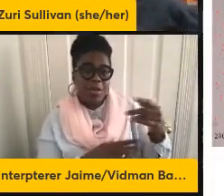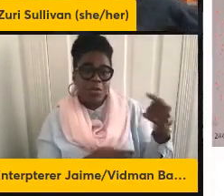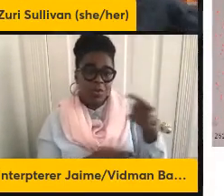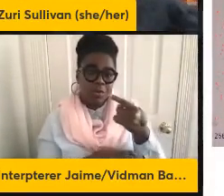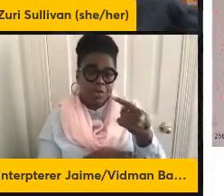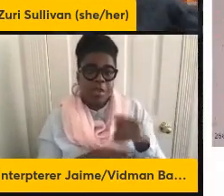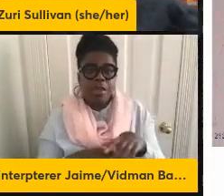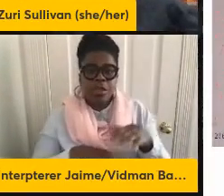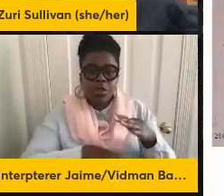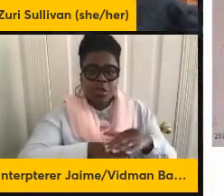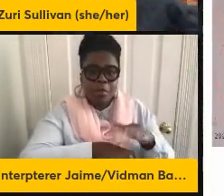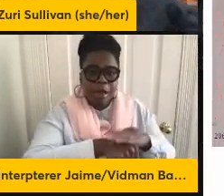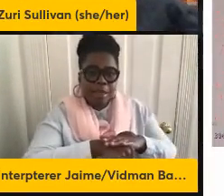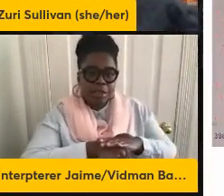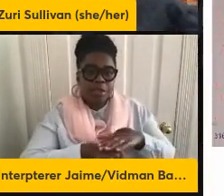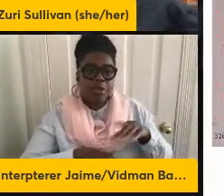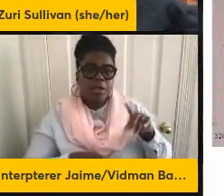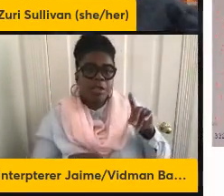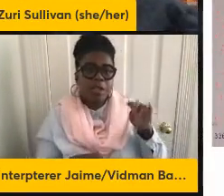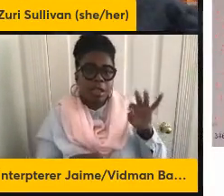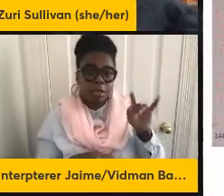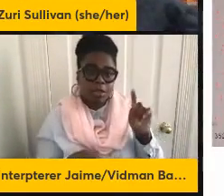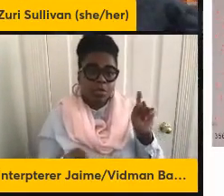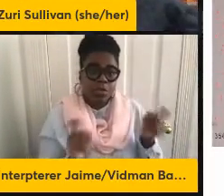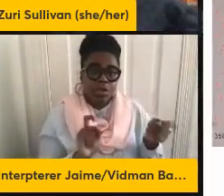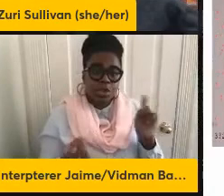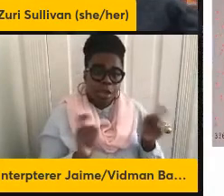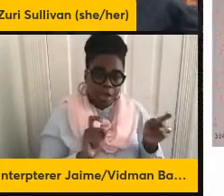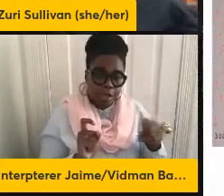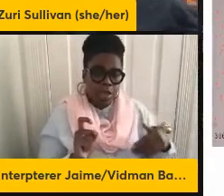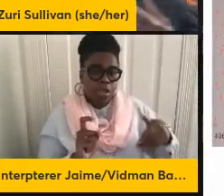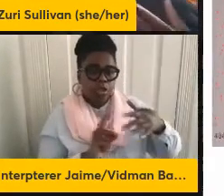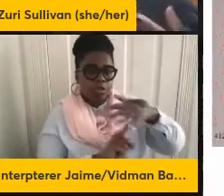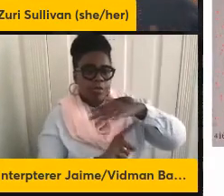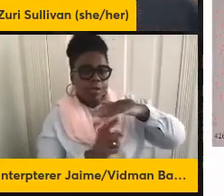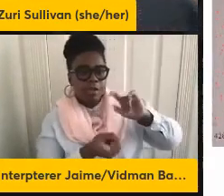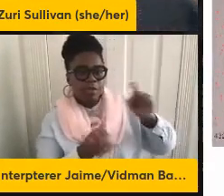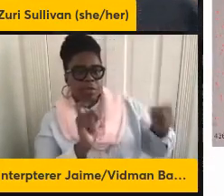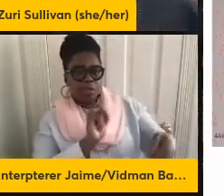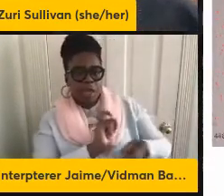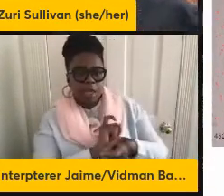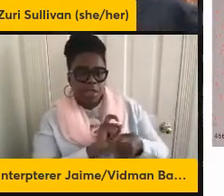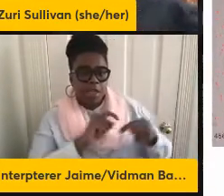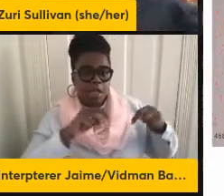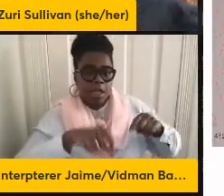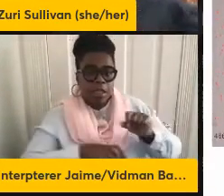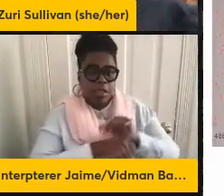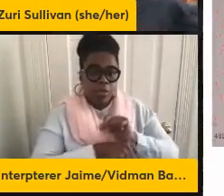digestive systems constantly adapt to environmental change. And I think that the work that we've done as well as the work of